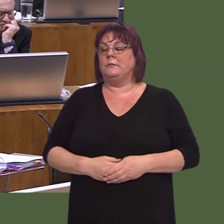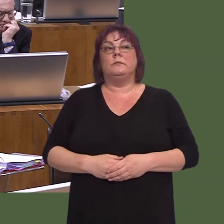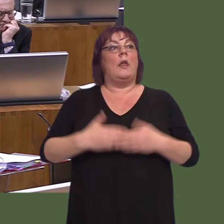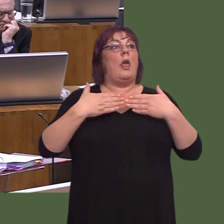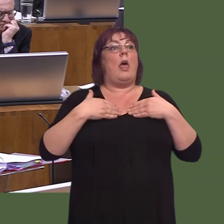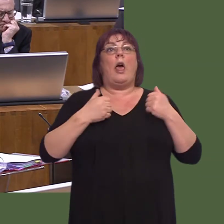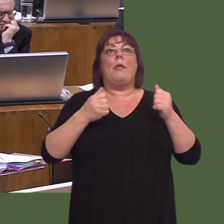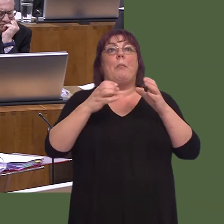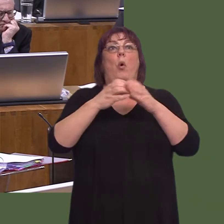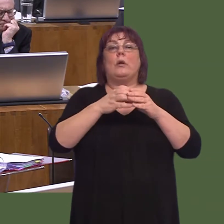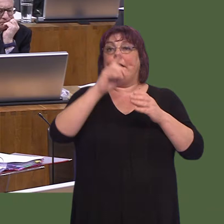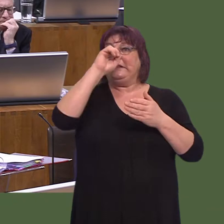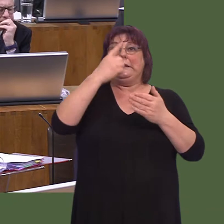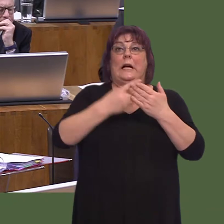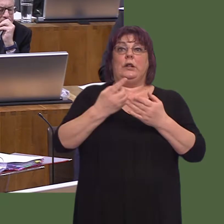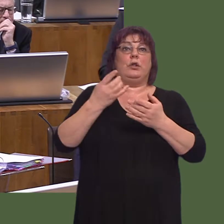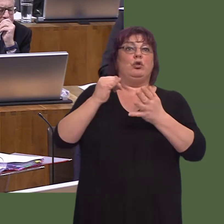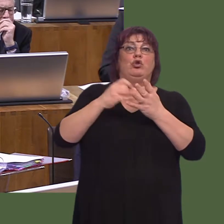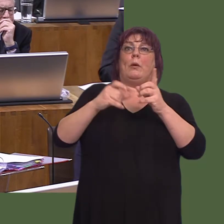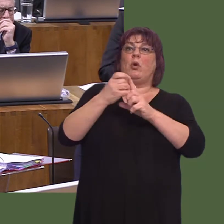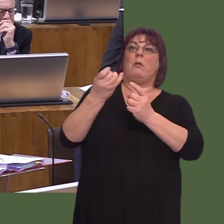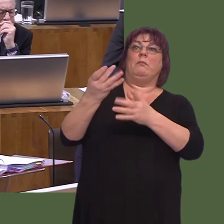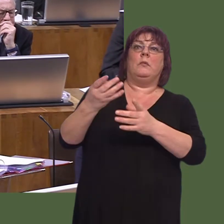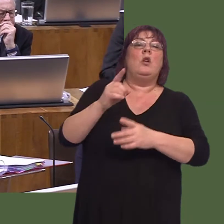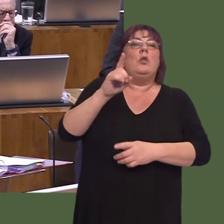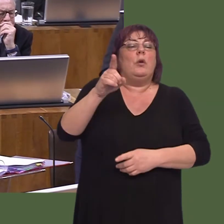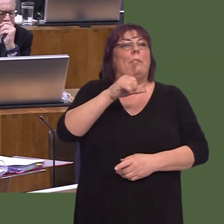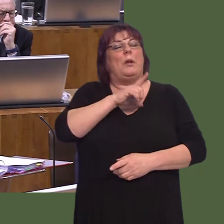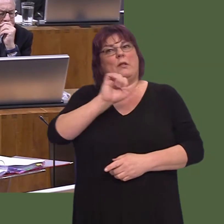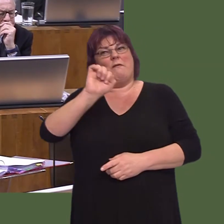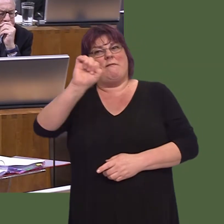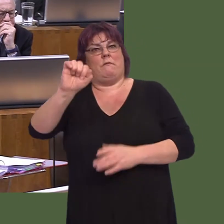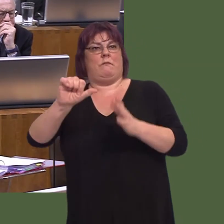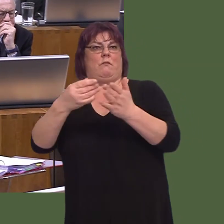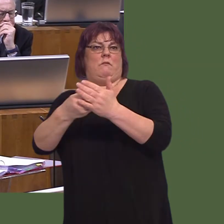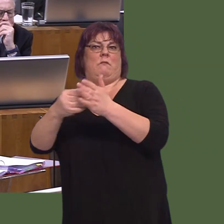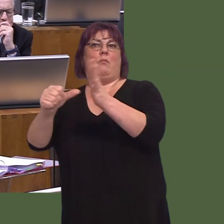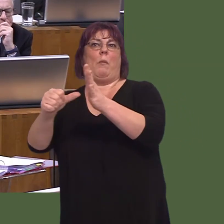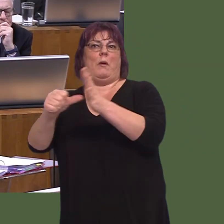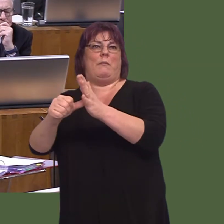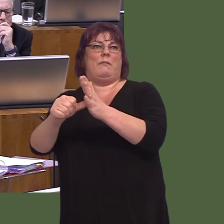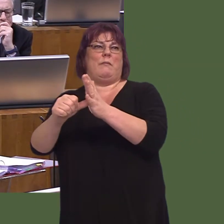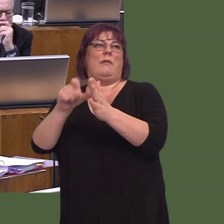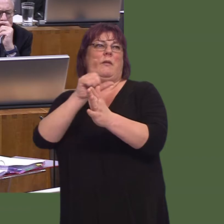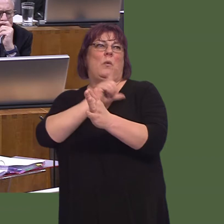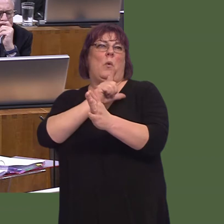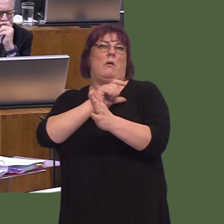they want to offload Shropdoc, if I can put it that way. It's because of Shropdoc's financial challenges that the situation has arisen.